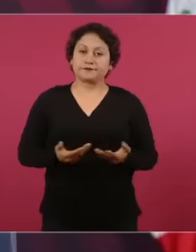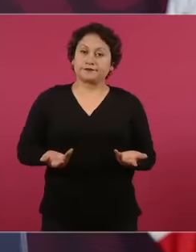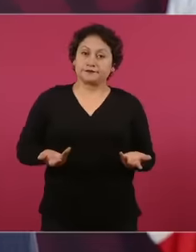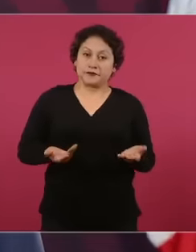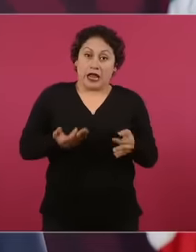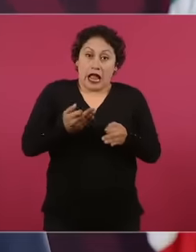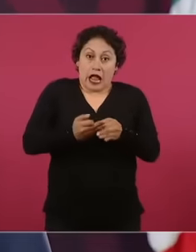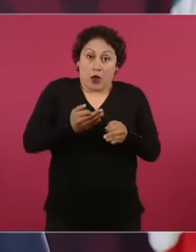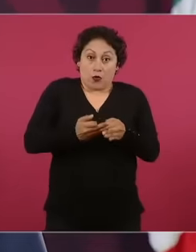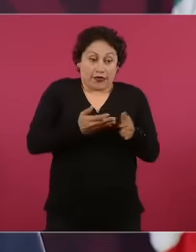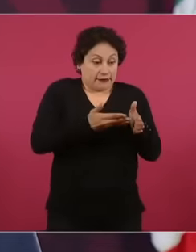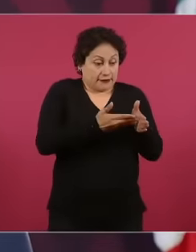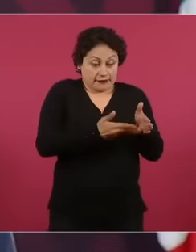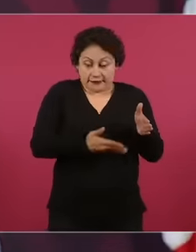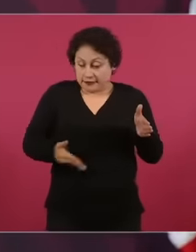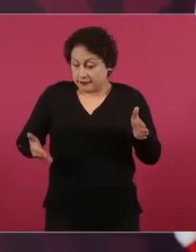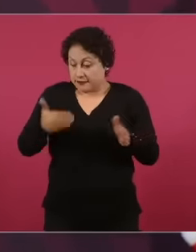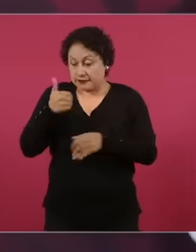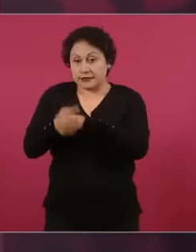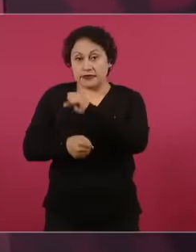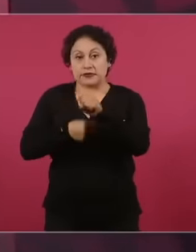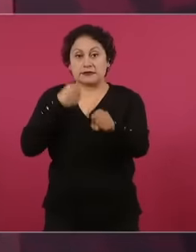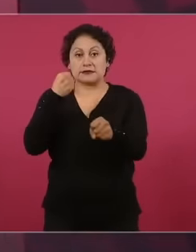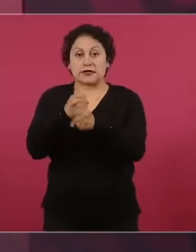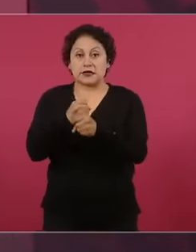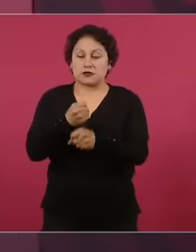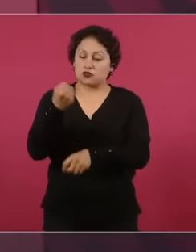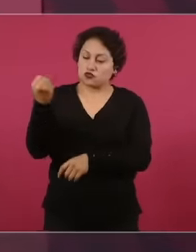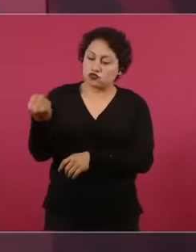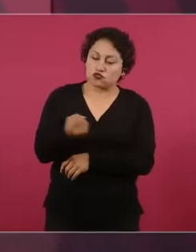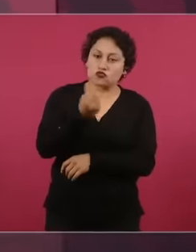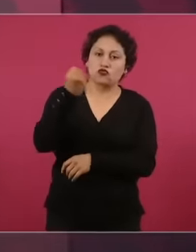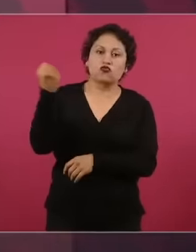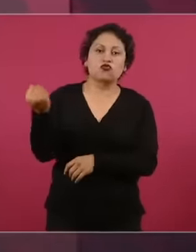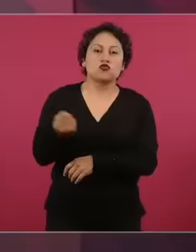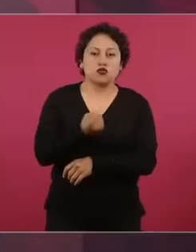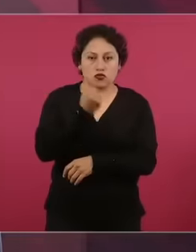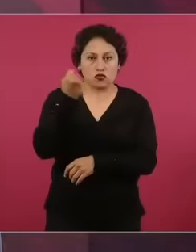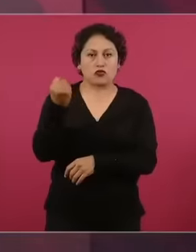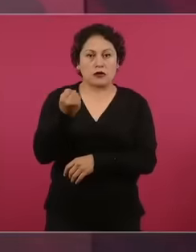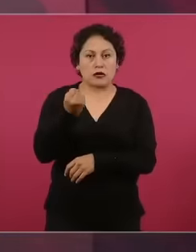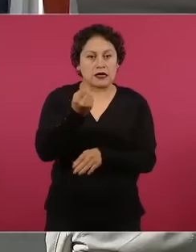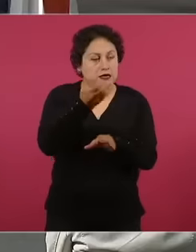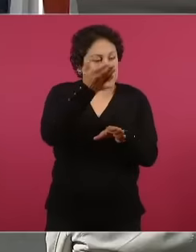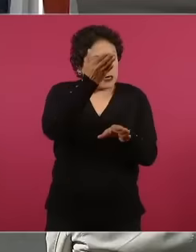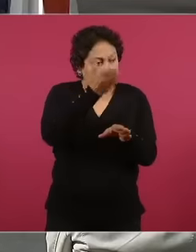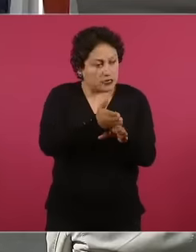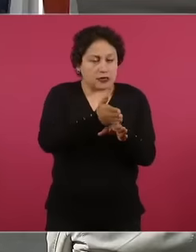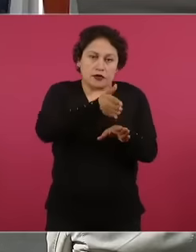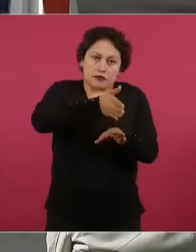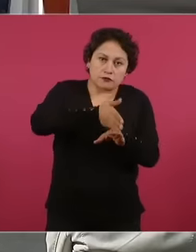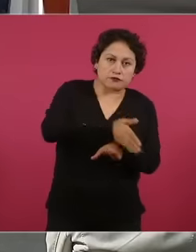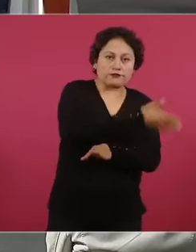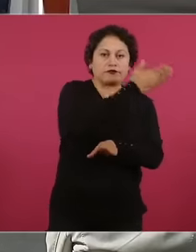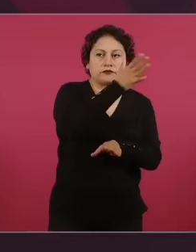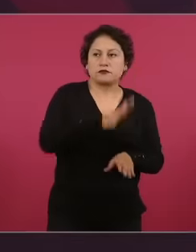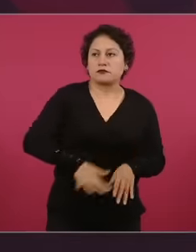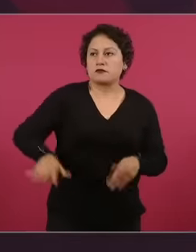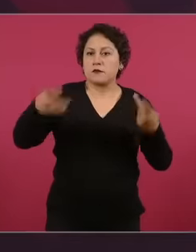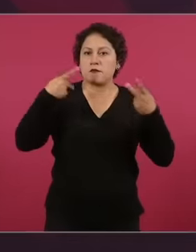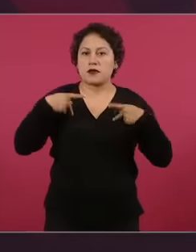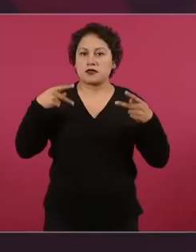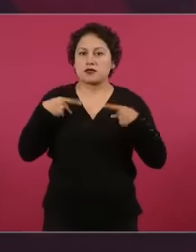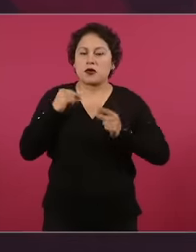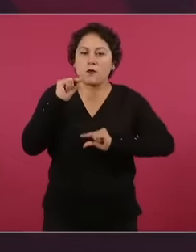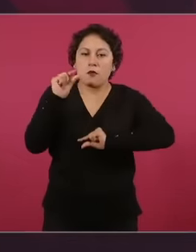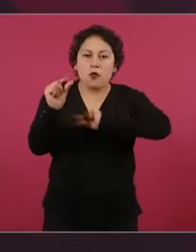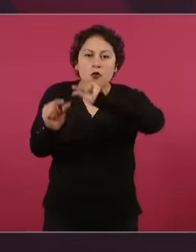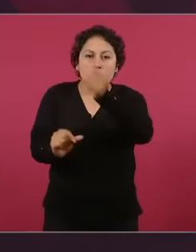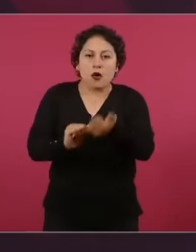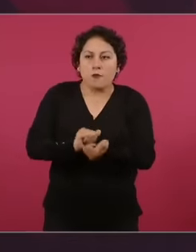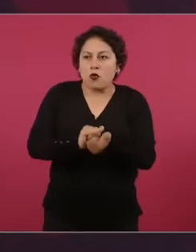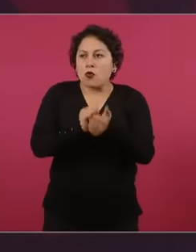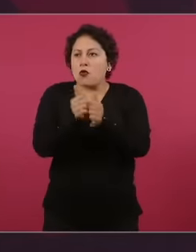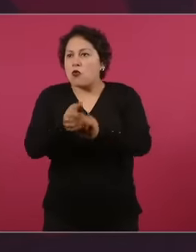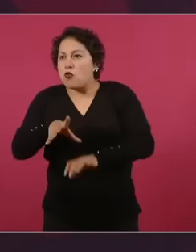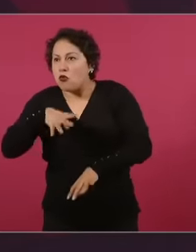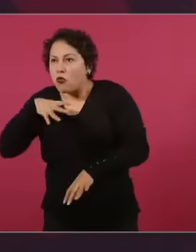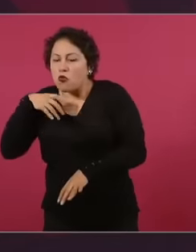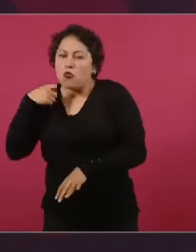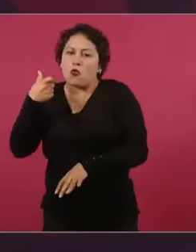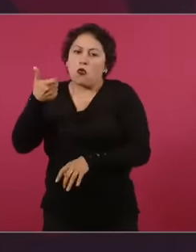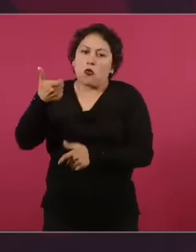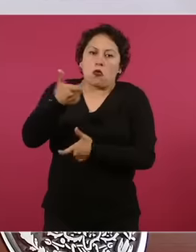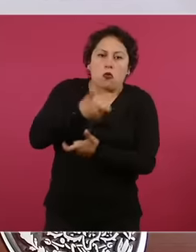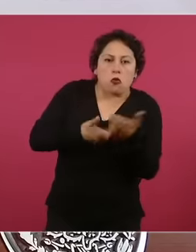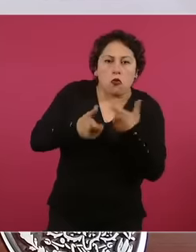was possible to stop the impoverishment of our people, carry out a